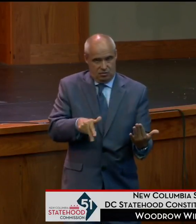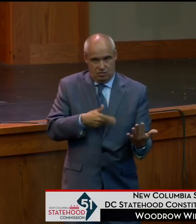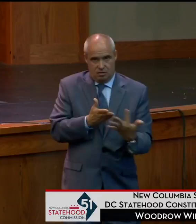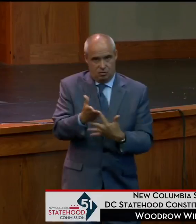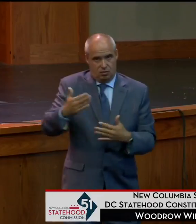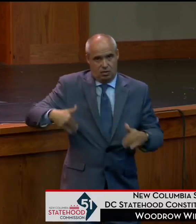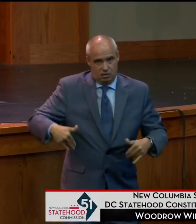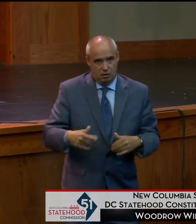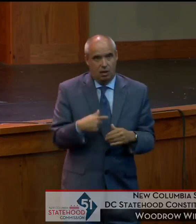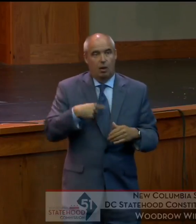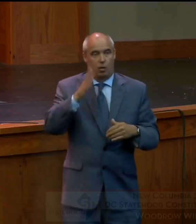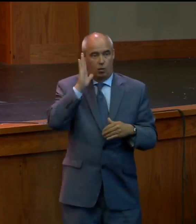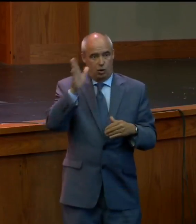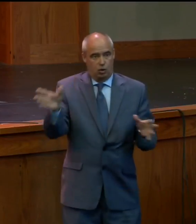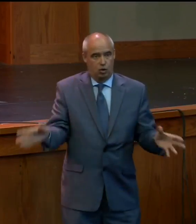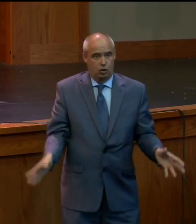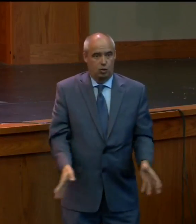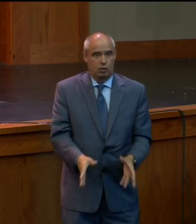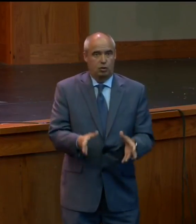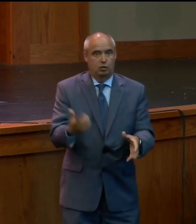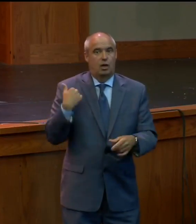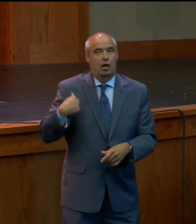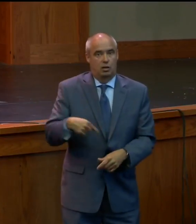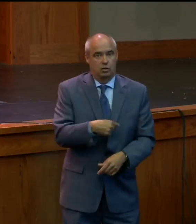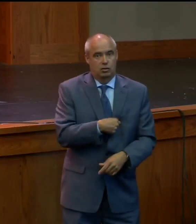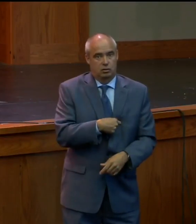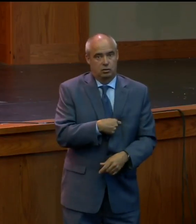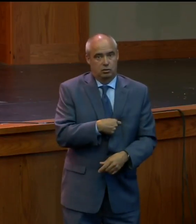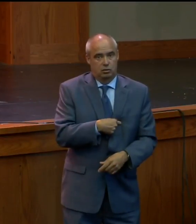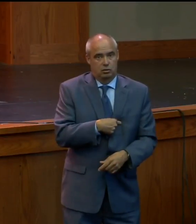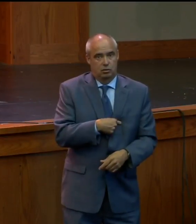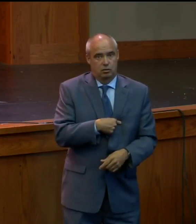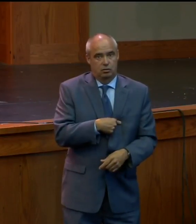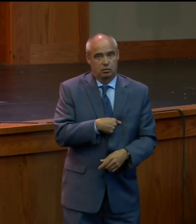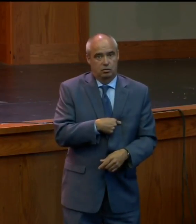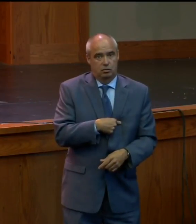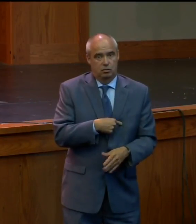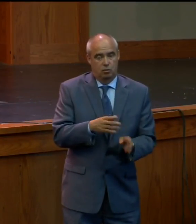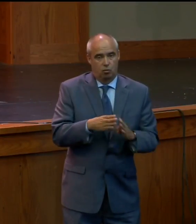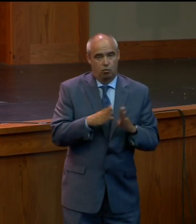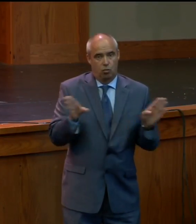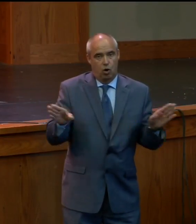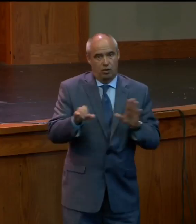BUT I WILL ENCOURAGE US TO BROADEN THE BASE OF PUBLIC